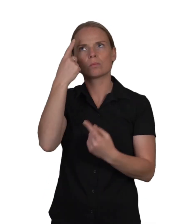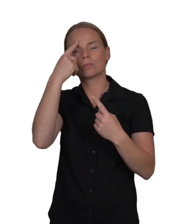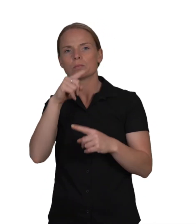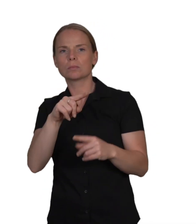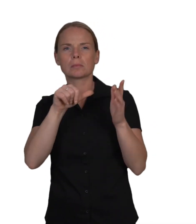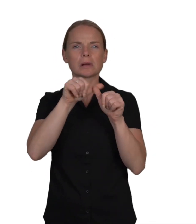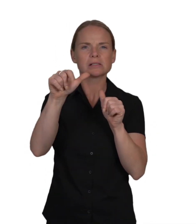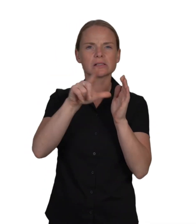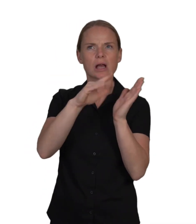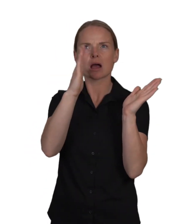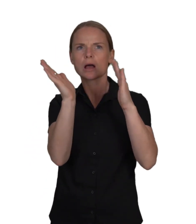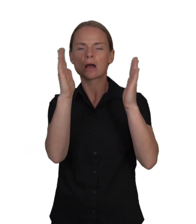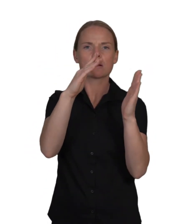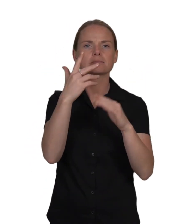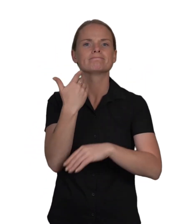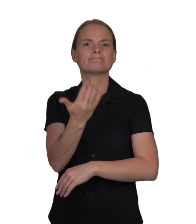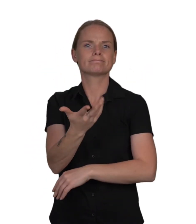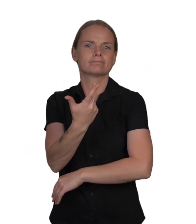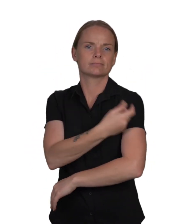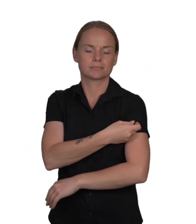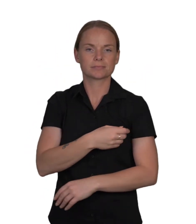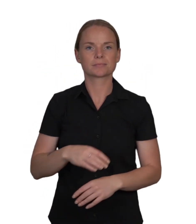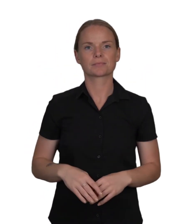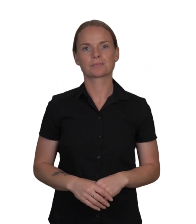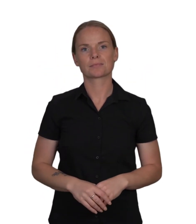and help decide the best timing for injection.